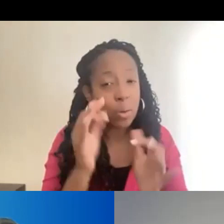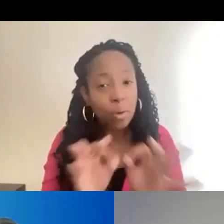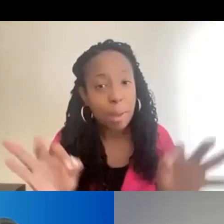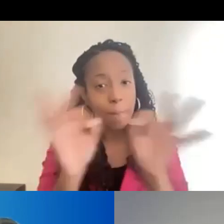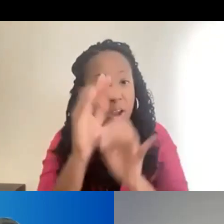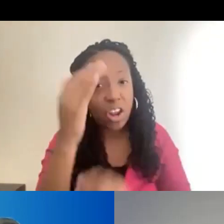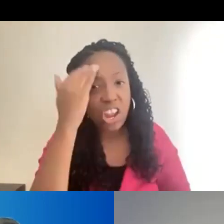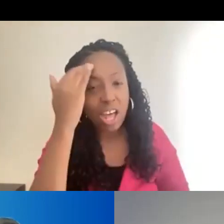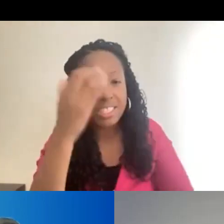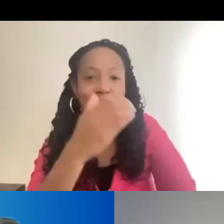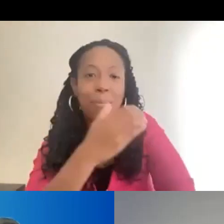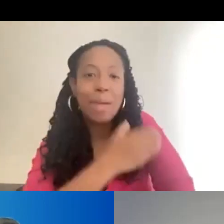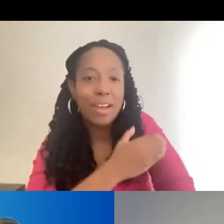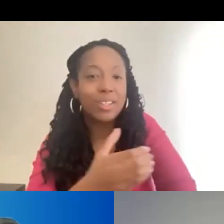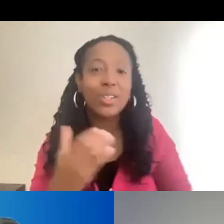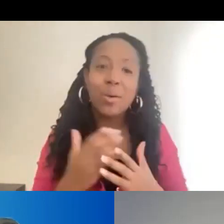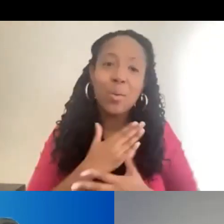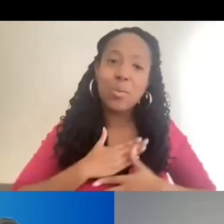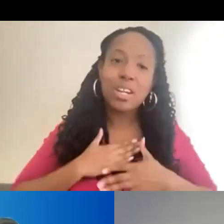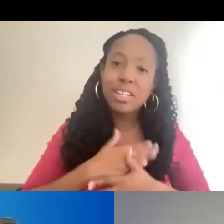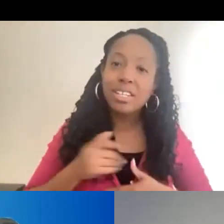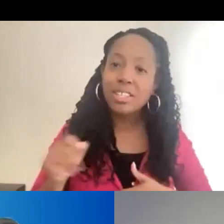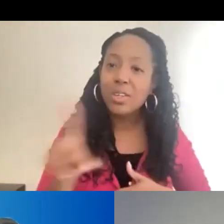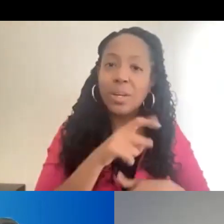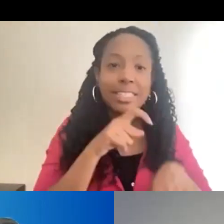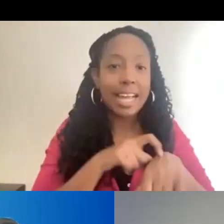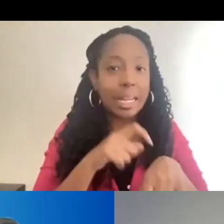for everybody's time today we do know if you still have outstanding questions feel free